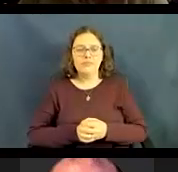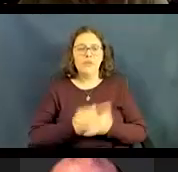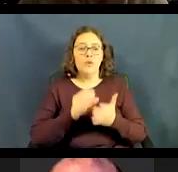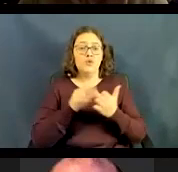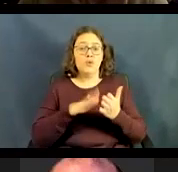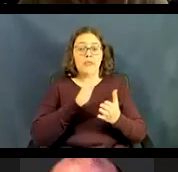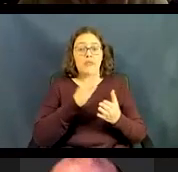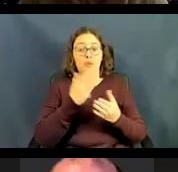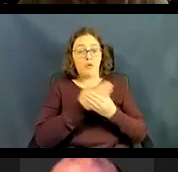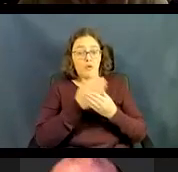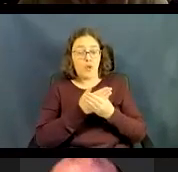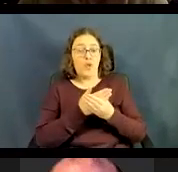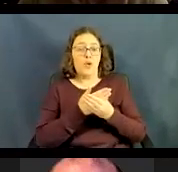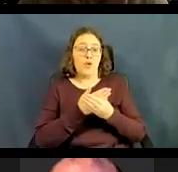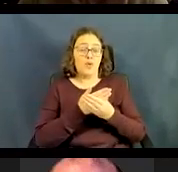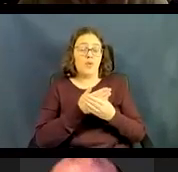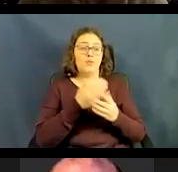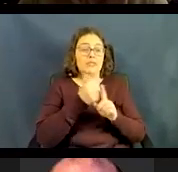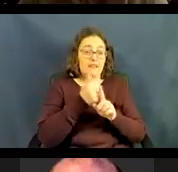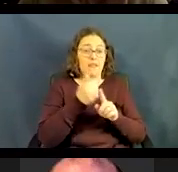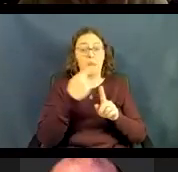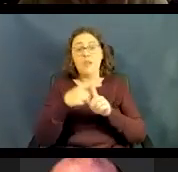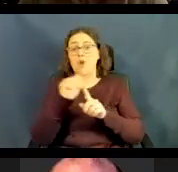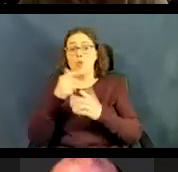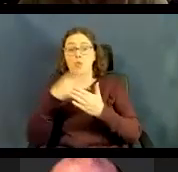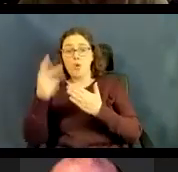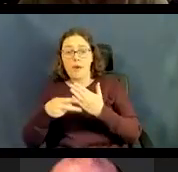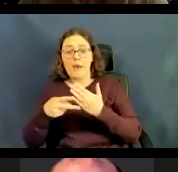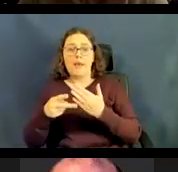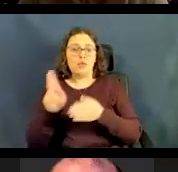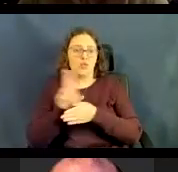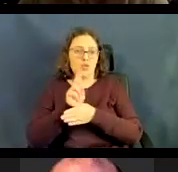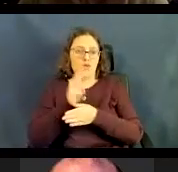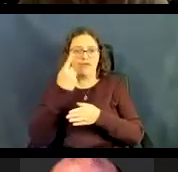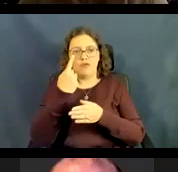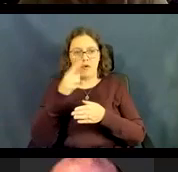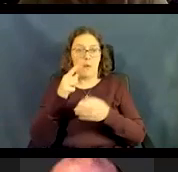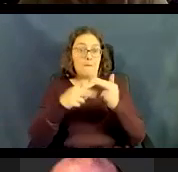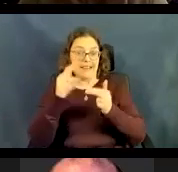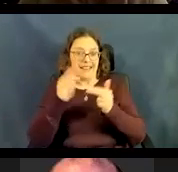Here's the left-hand corner of the banner I'm going to change header type, I'm going to click onto that.